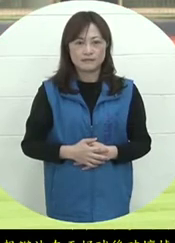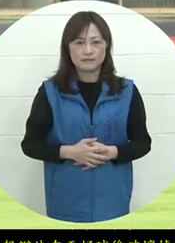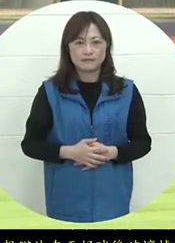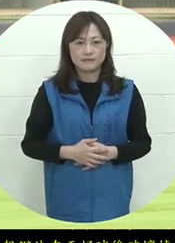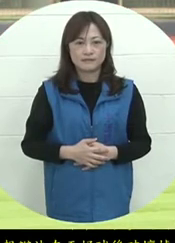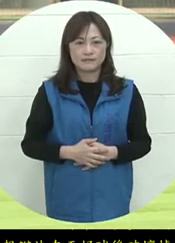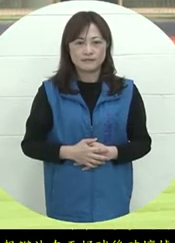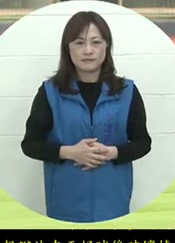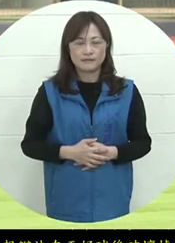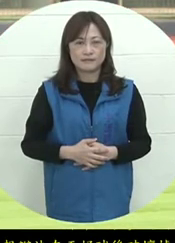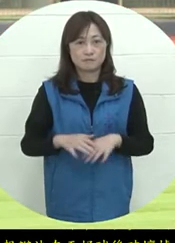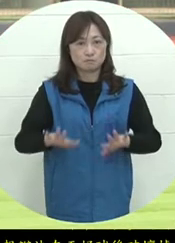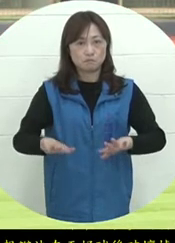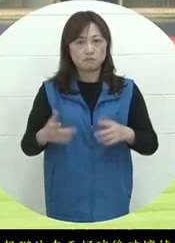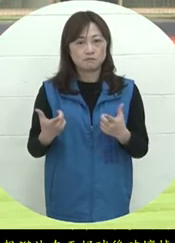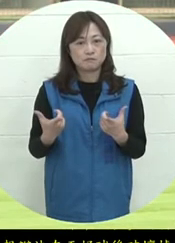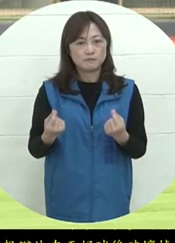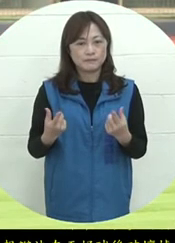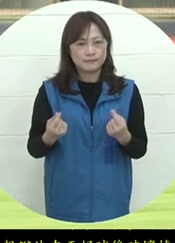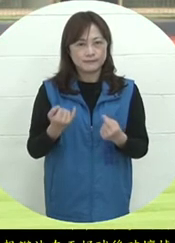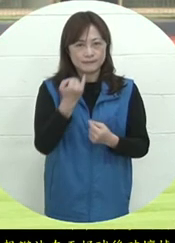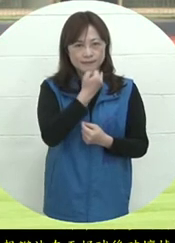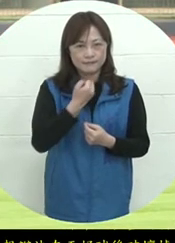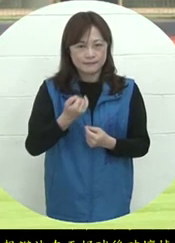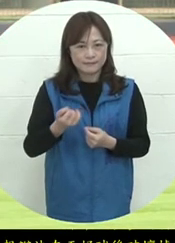it is still possible to take this action of closing the ball